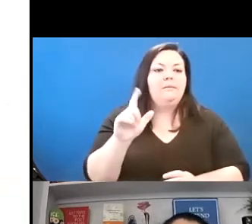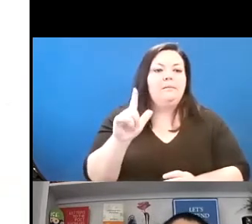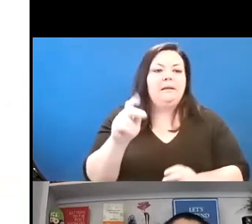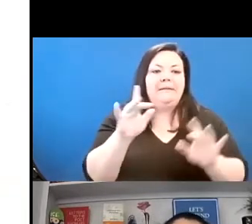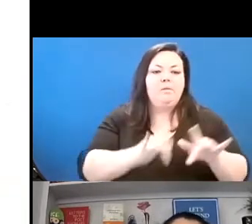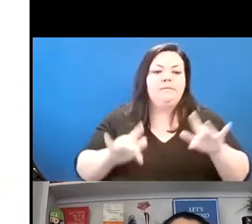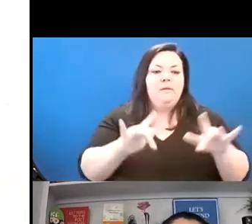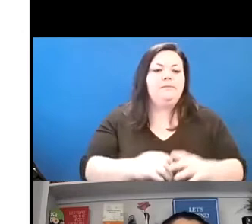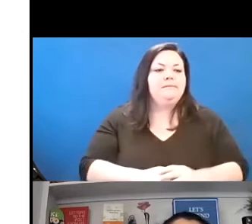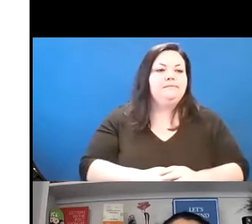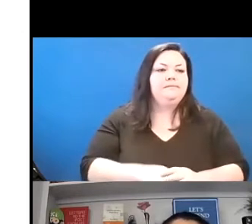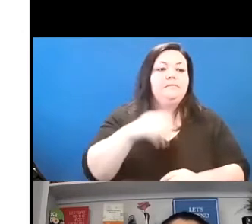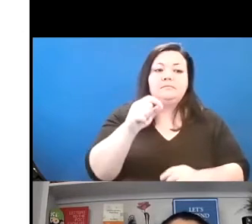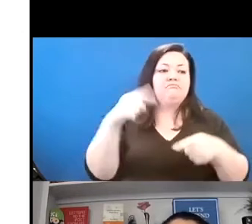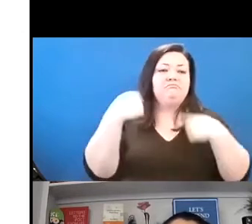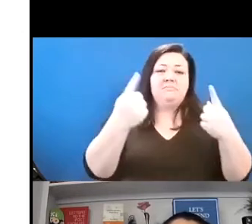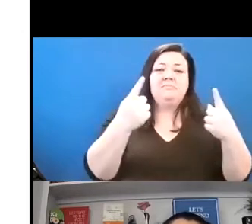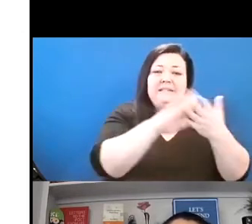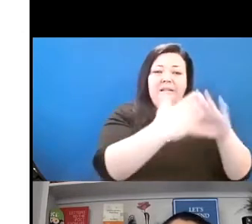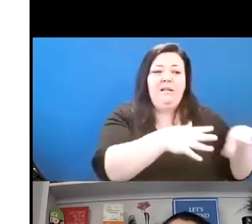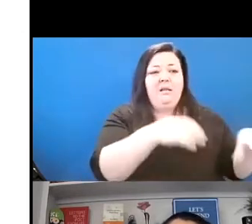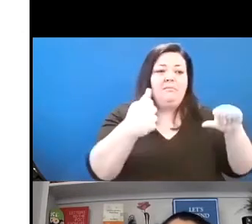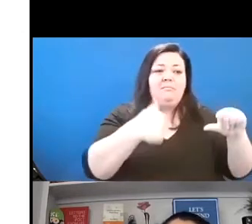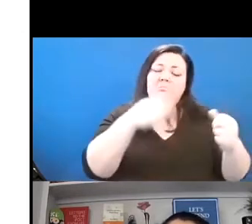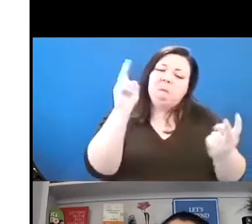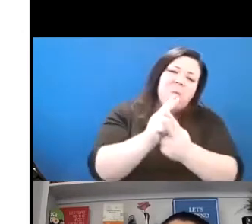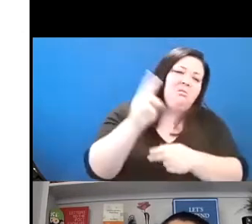Ever since I left the city, you got me fucked up. Can’t even say, D____.